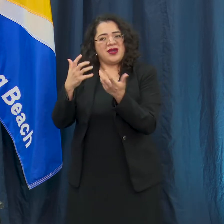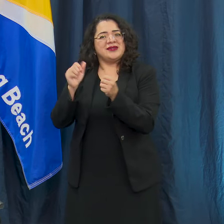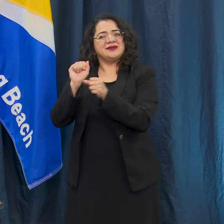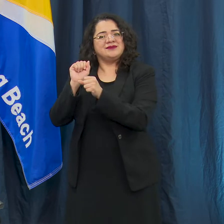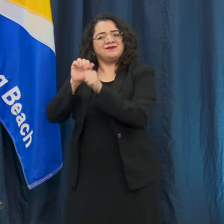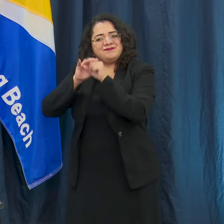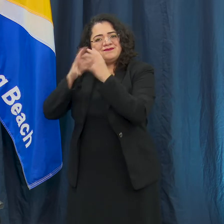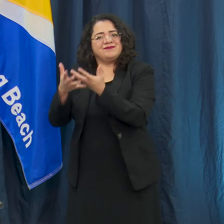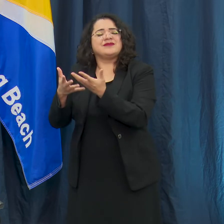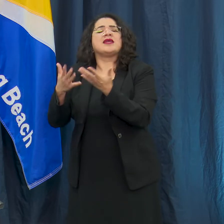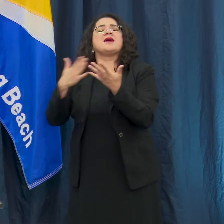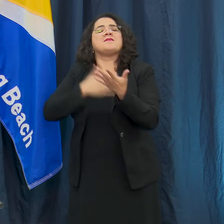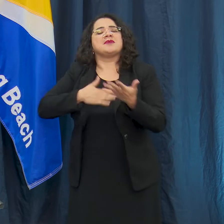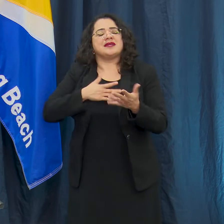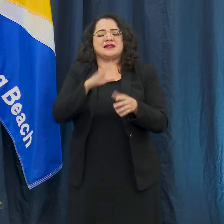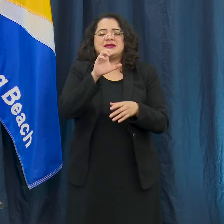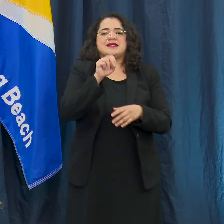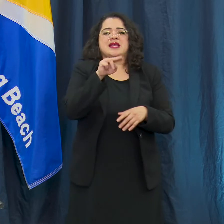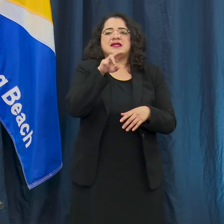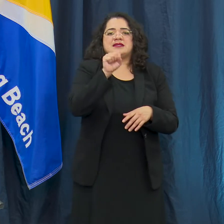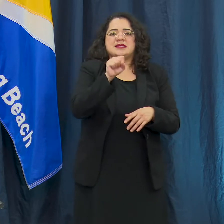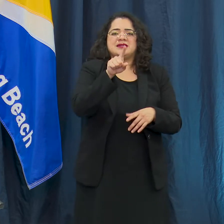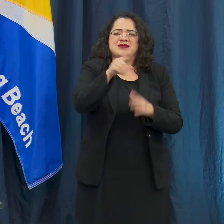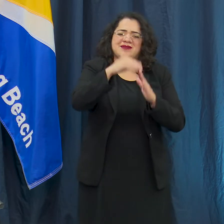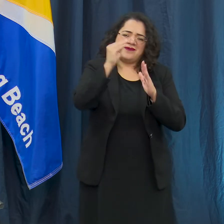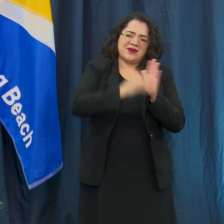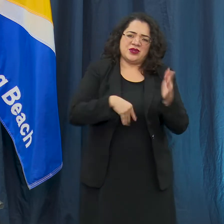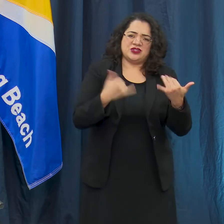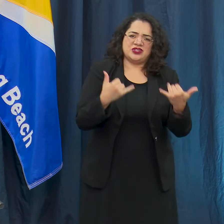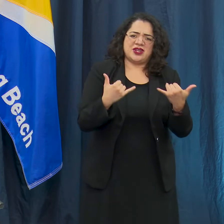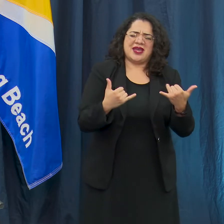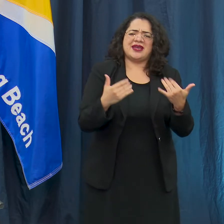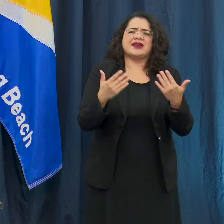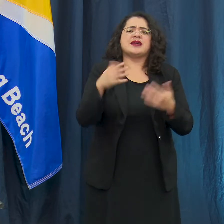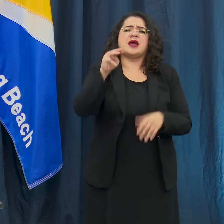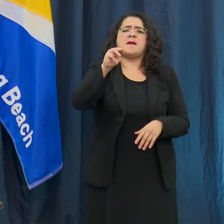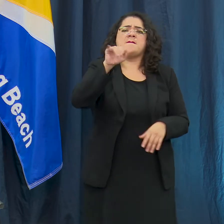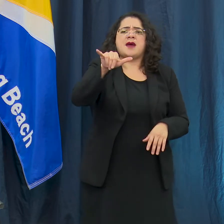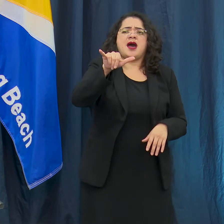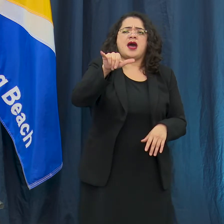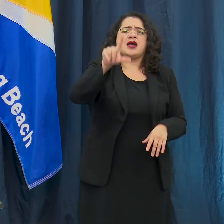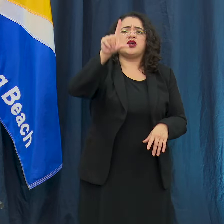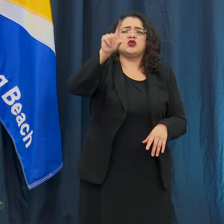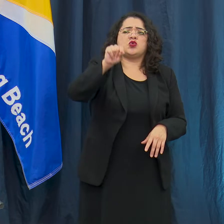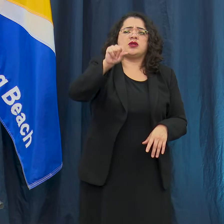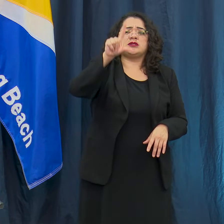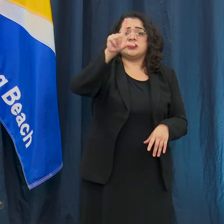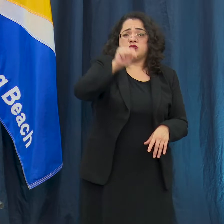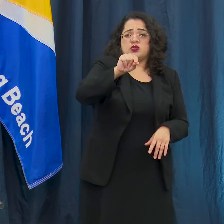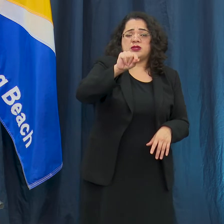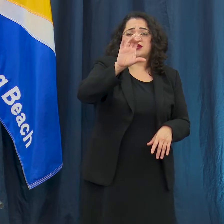the census today and you can of course do that by going to my2020census.gov